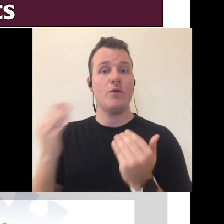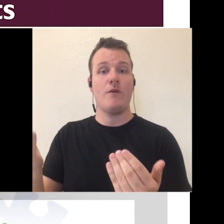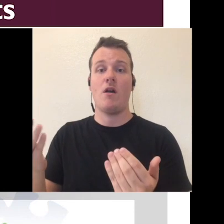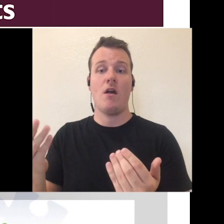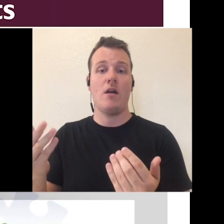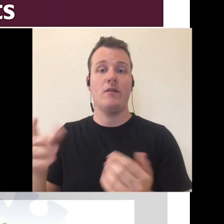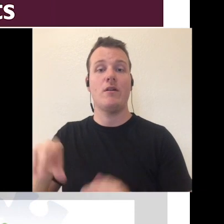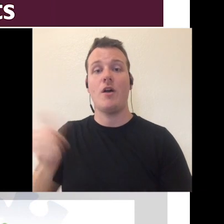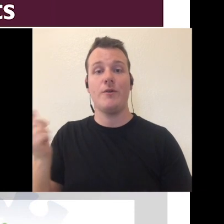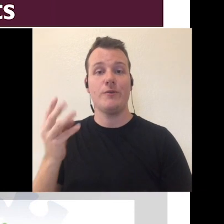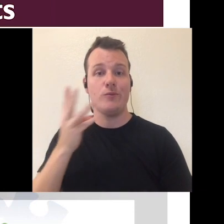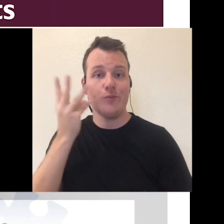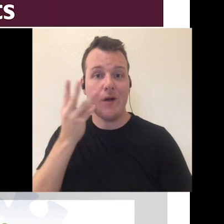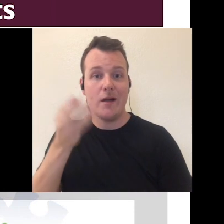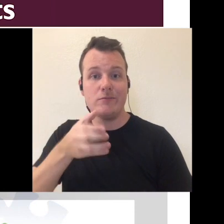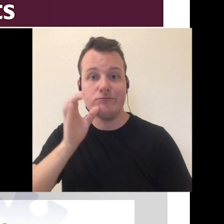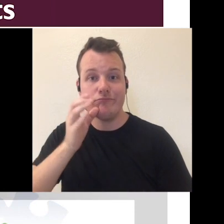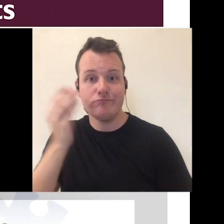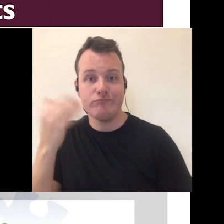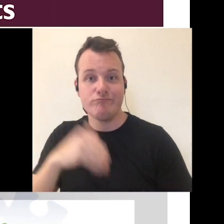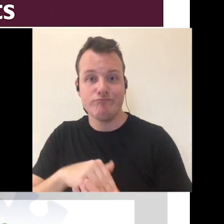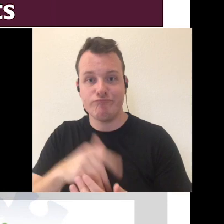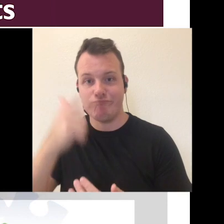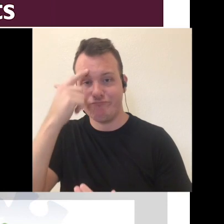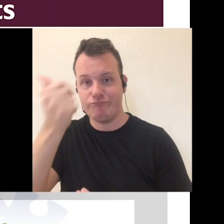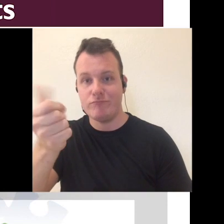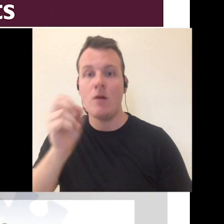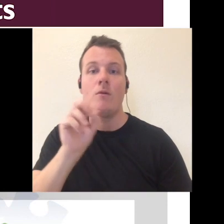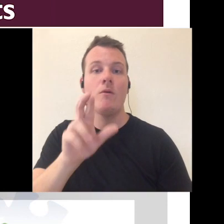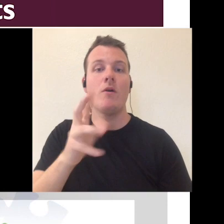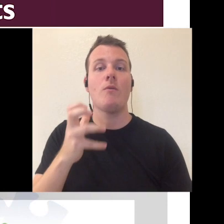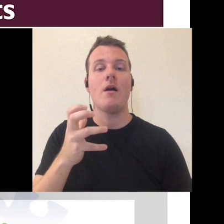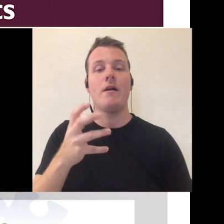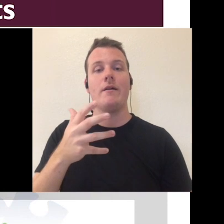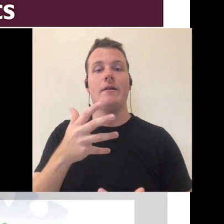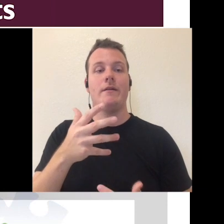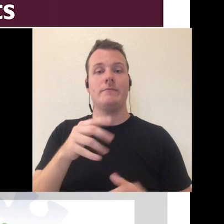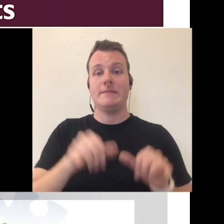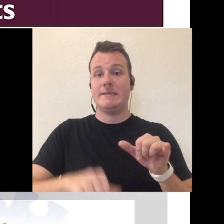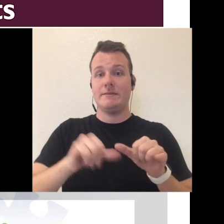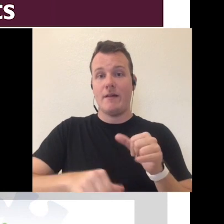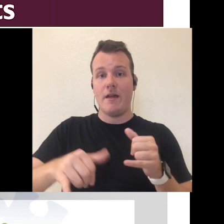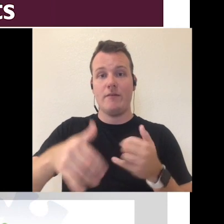to move on, and and get another glass of wine, or you have a need to want to hang